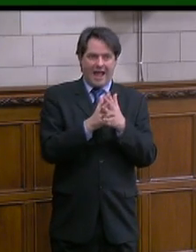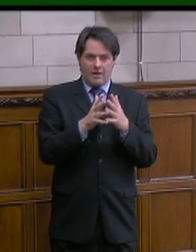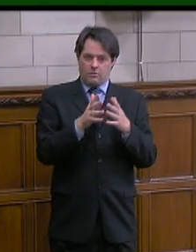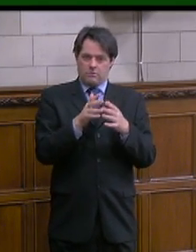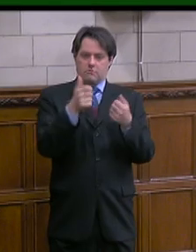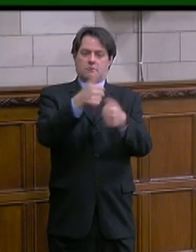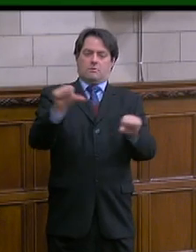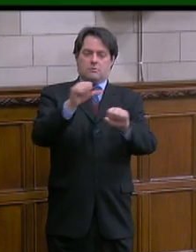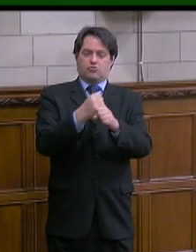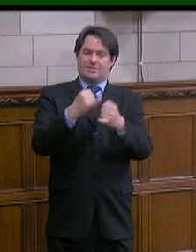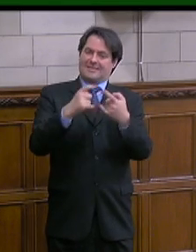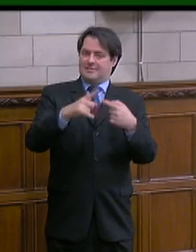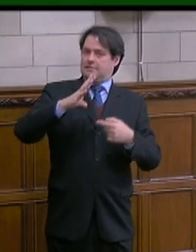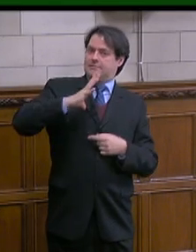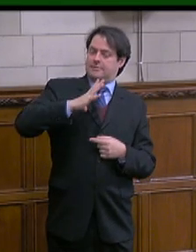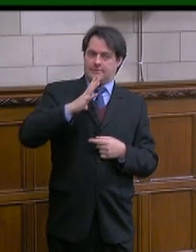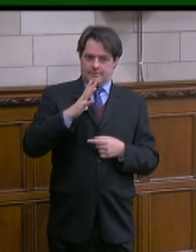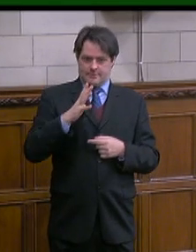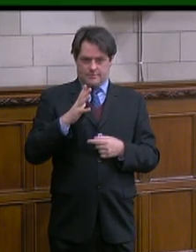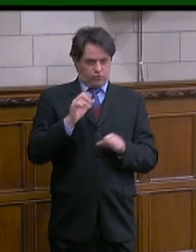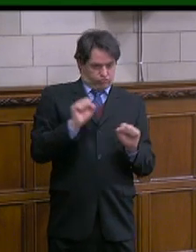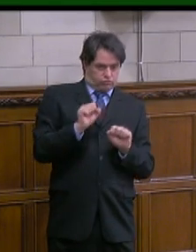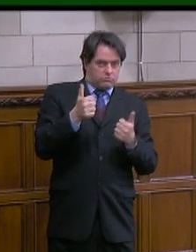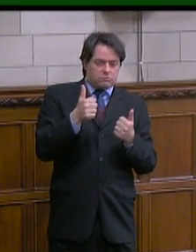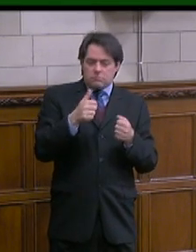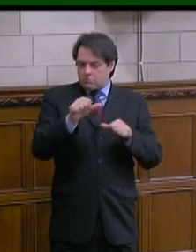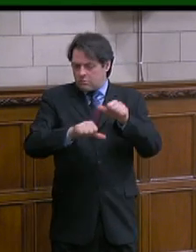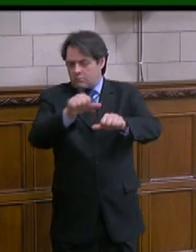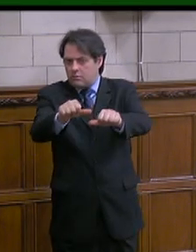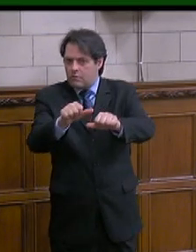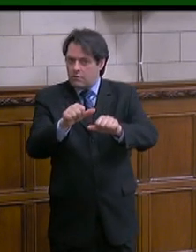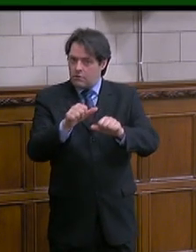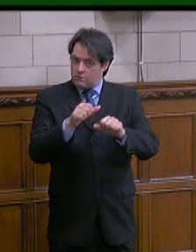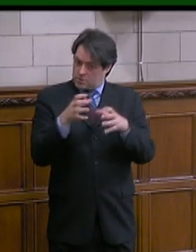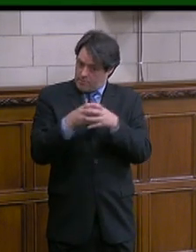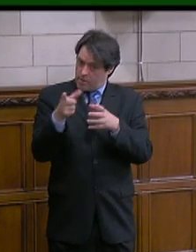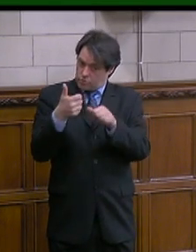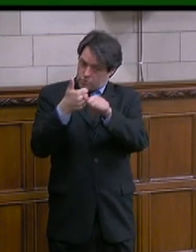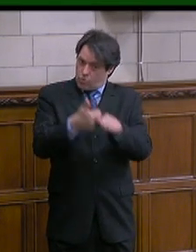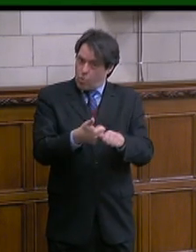will be available, is the Department in a position to say that it supports the additional